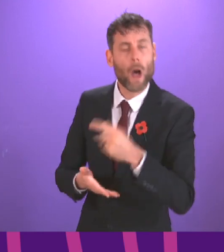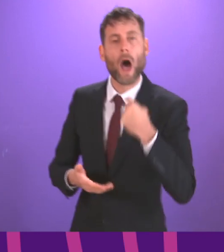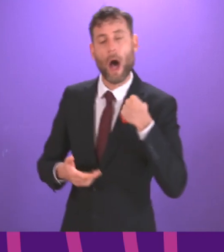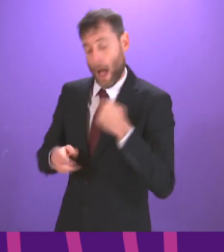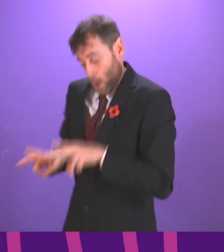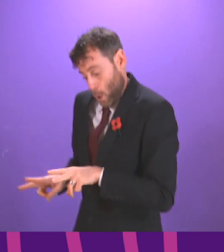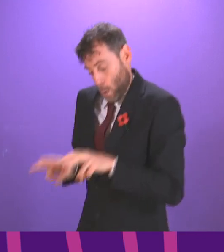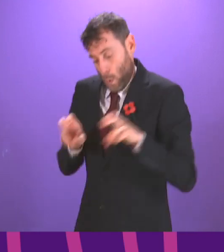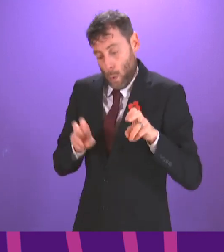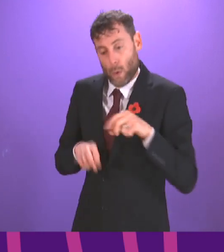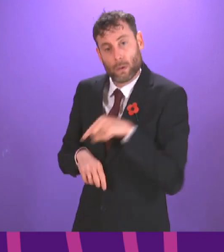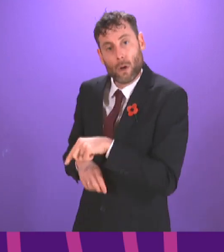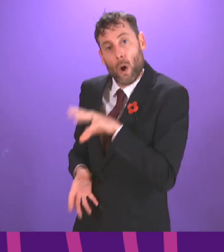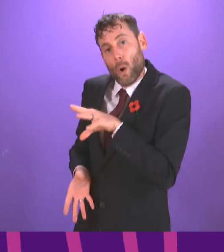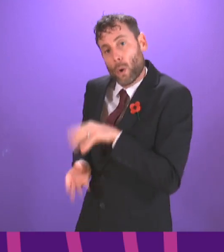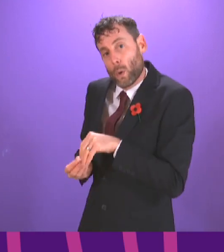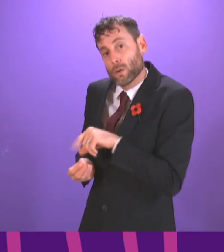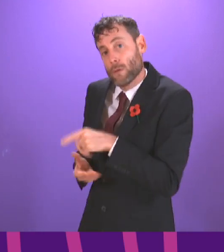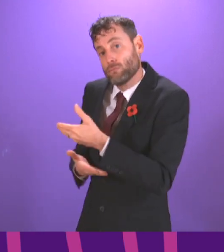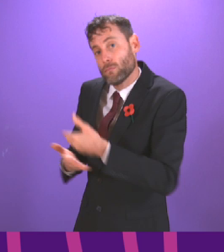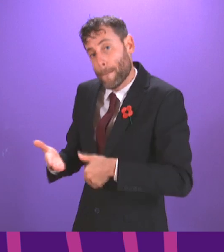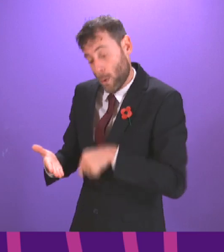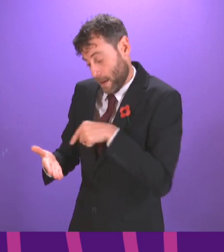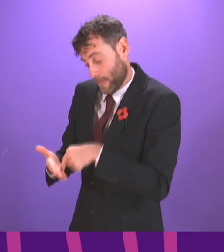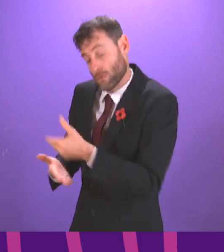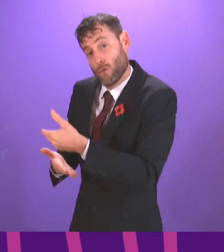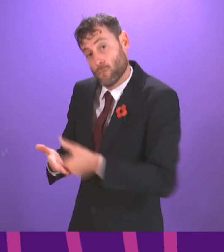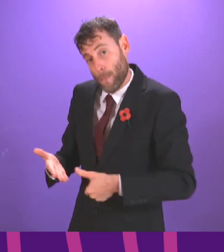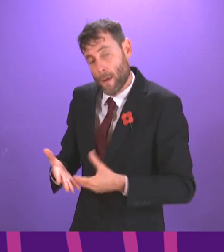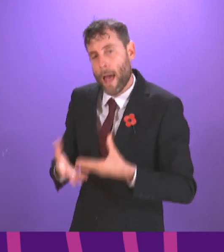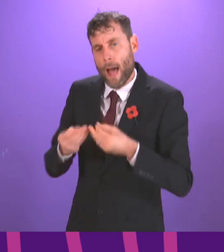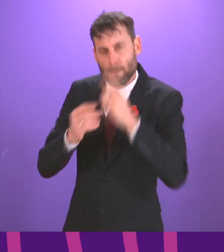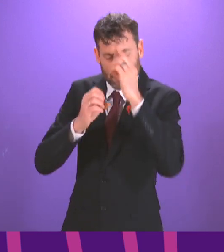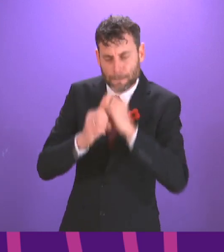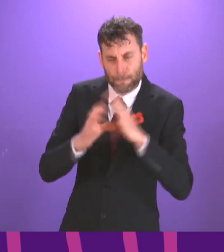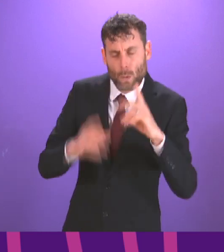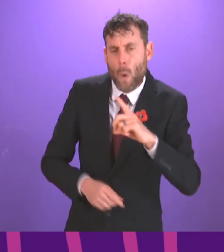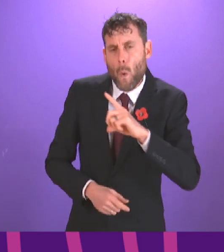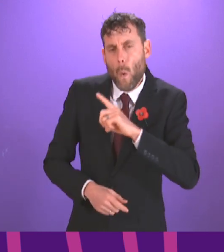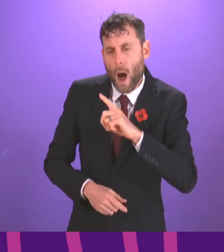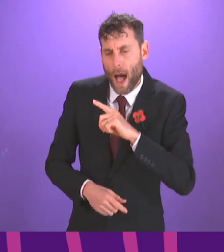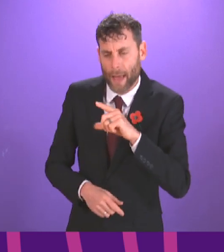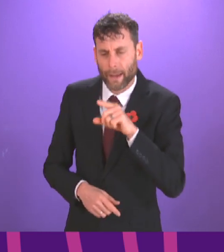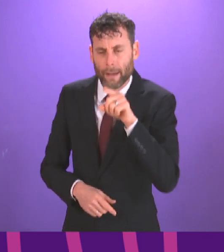for us. It tells us some of what we think are factors driving outbreaks in care homes,